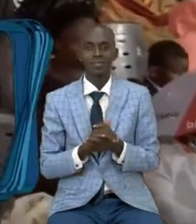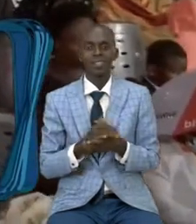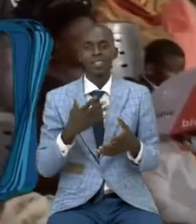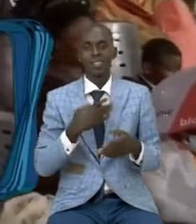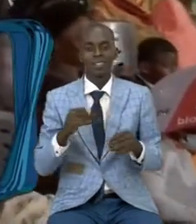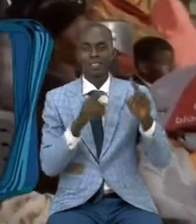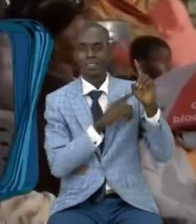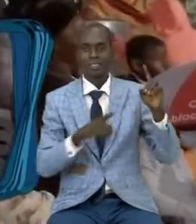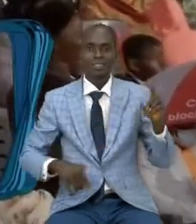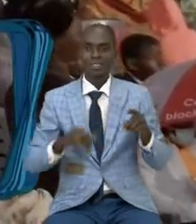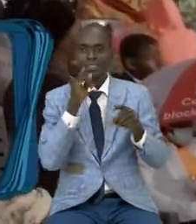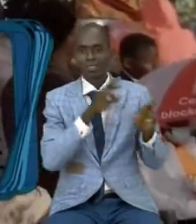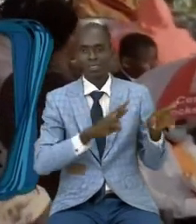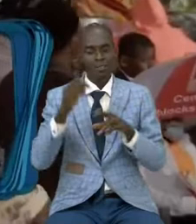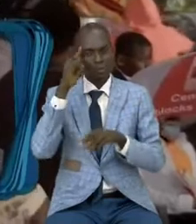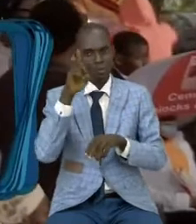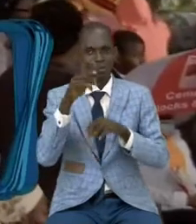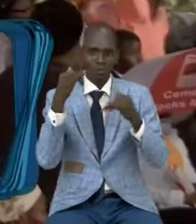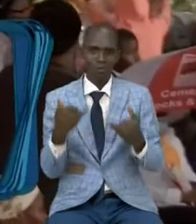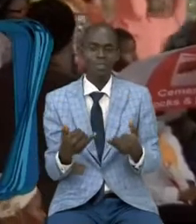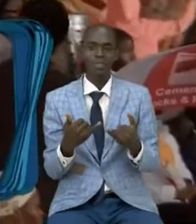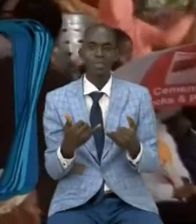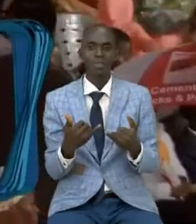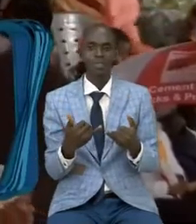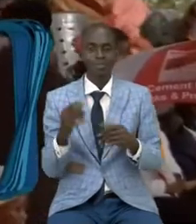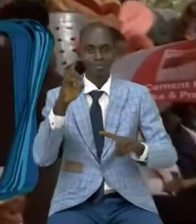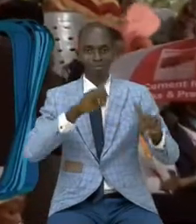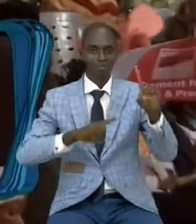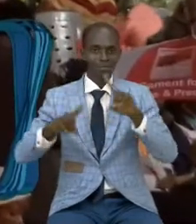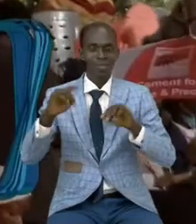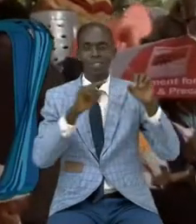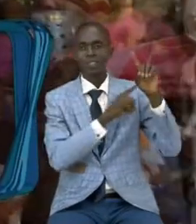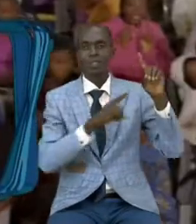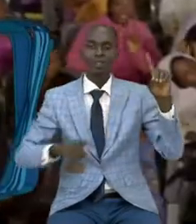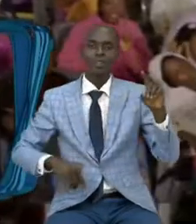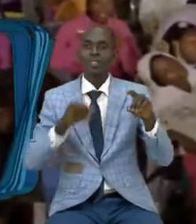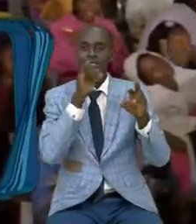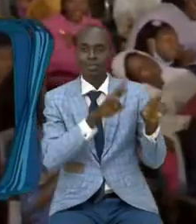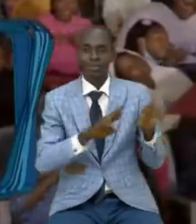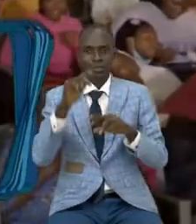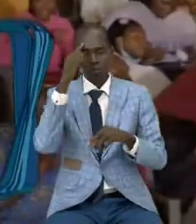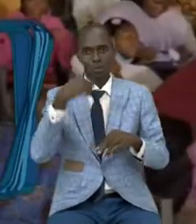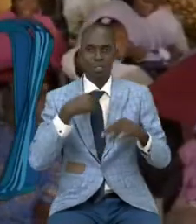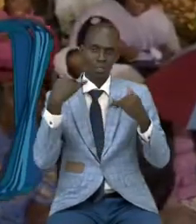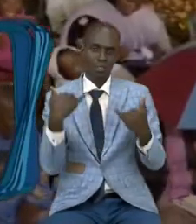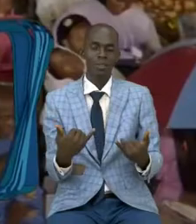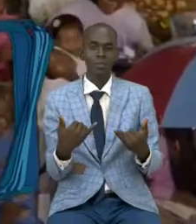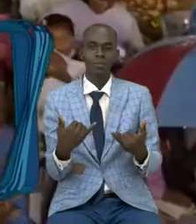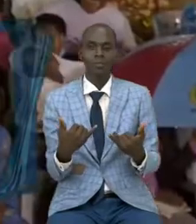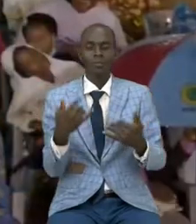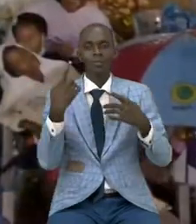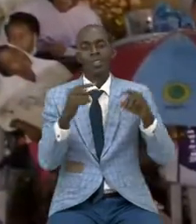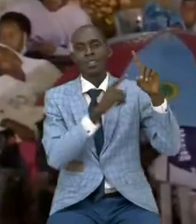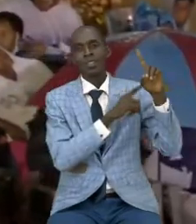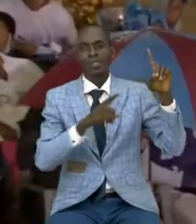is ready for you now see the lord is ready for me now say the lord is ready for me now